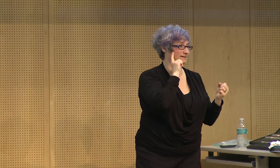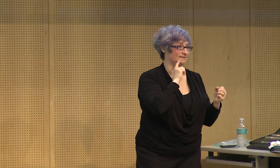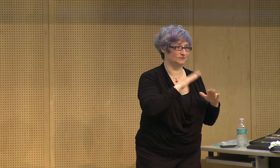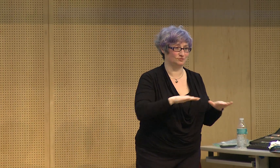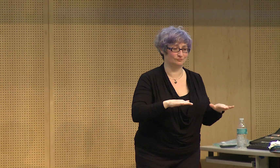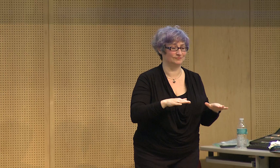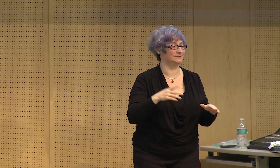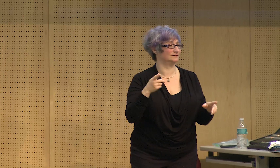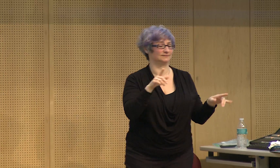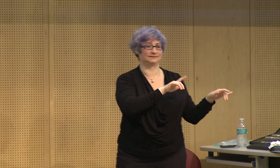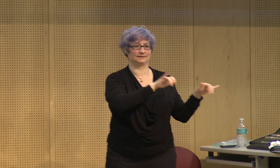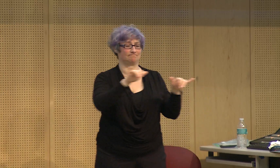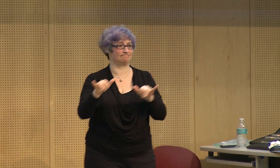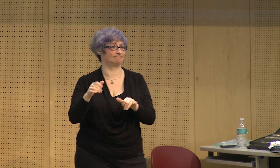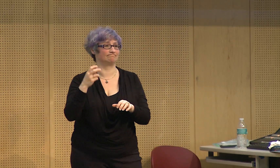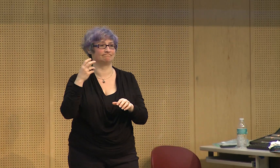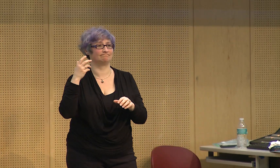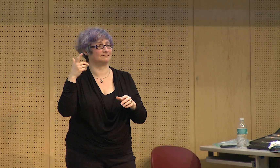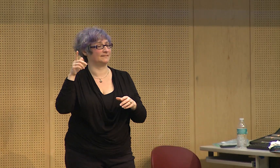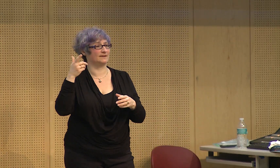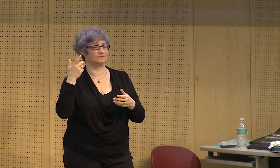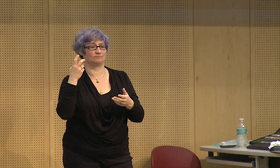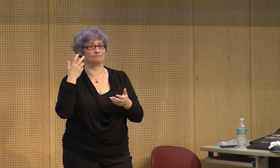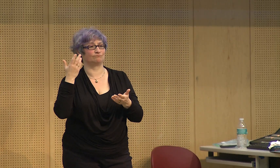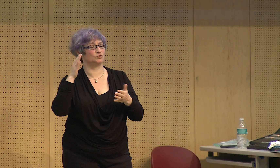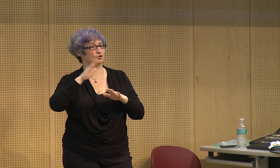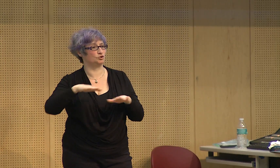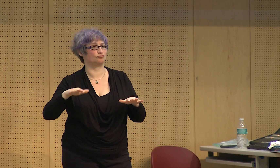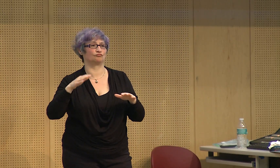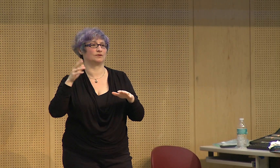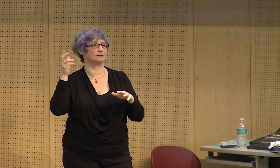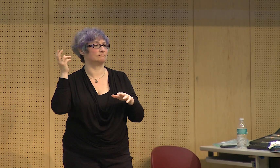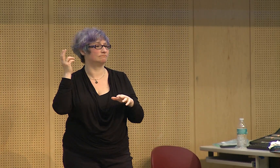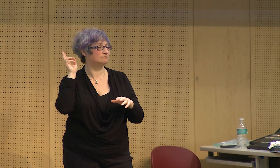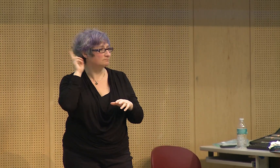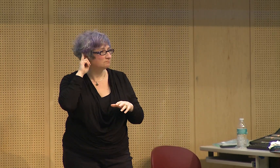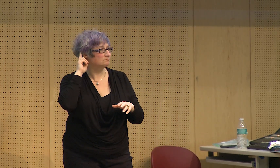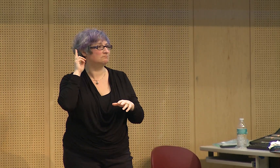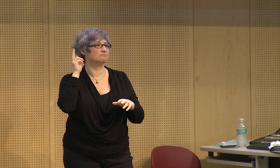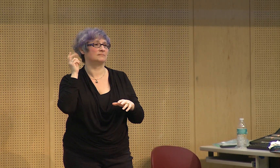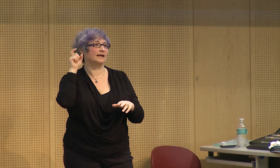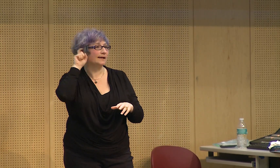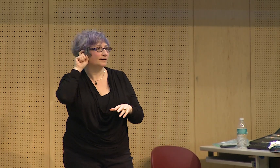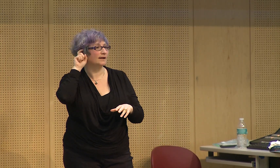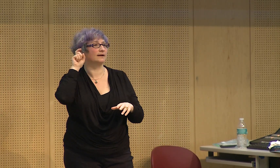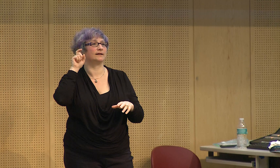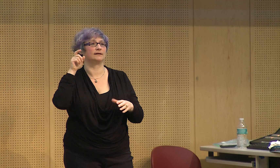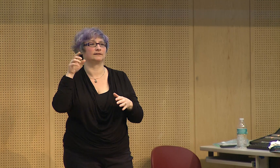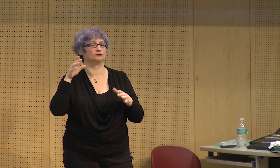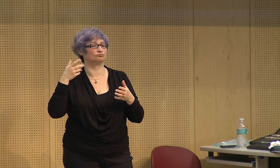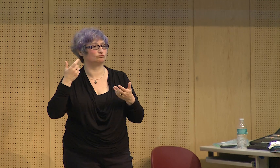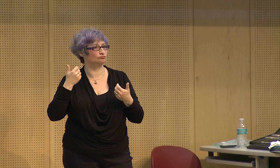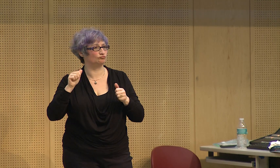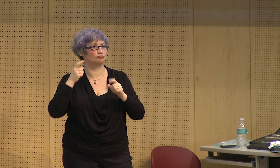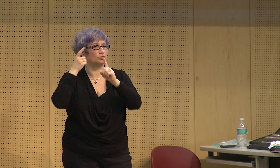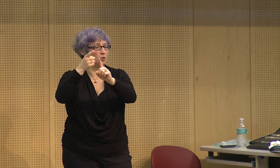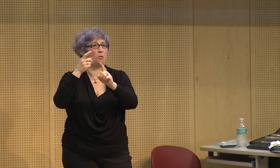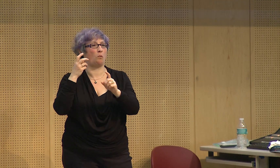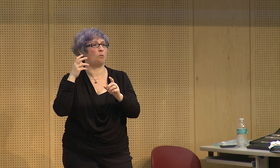And these findings are not limited to just children who use sign language. It's Deaf and hard of hearing children